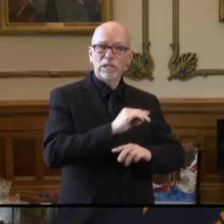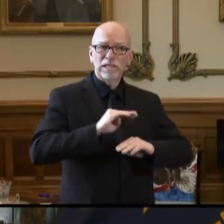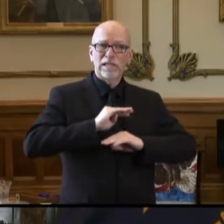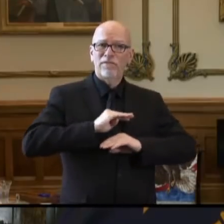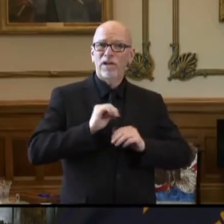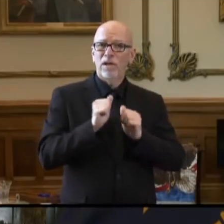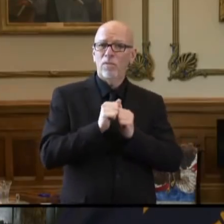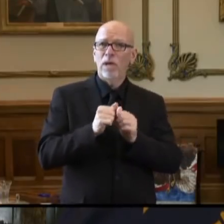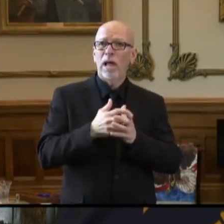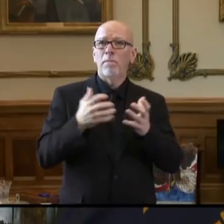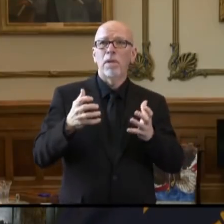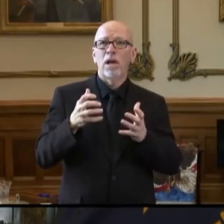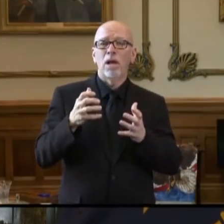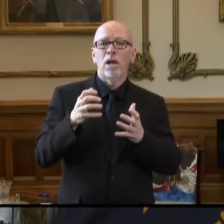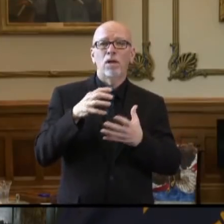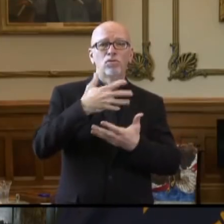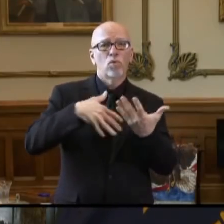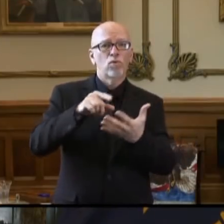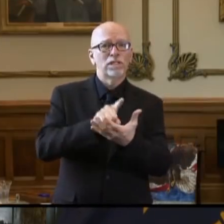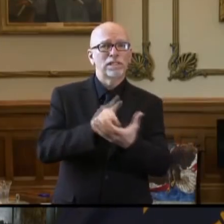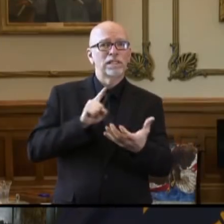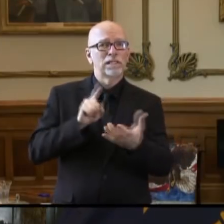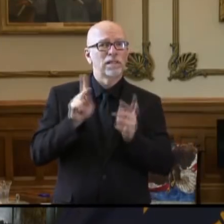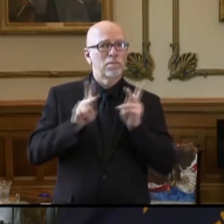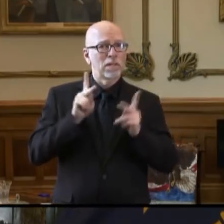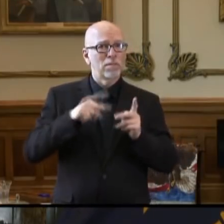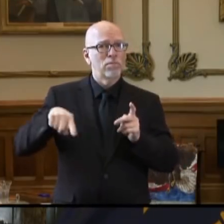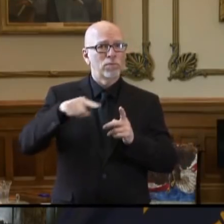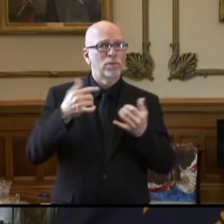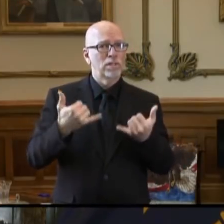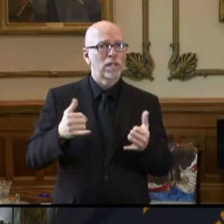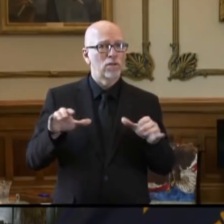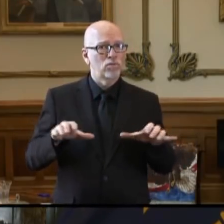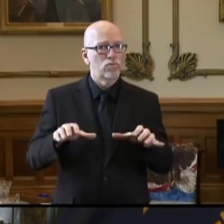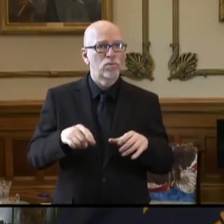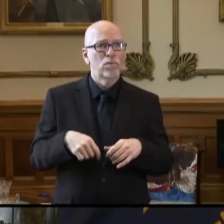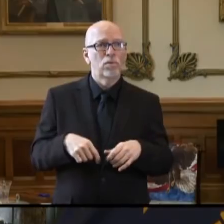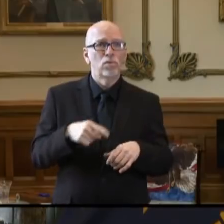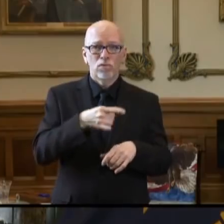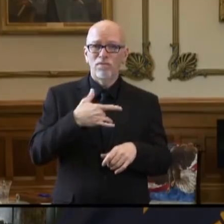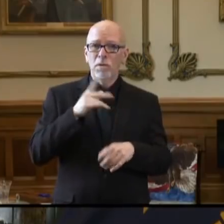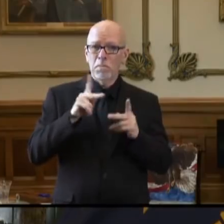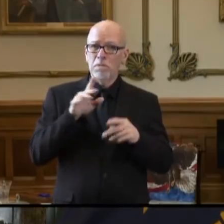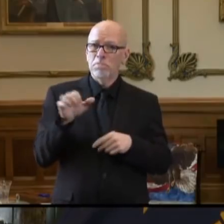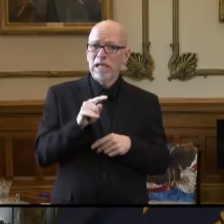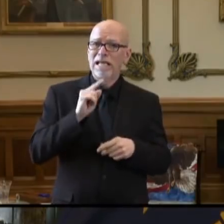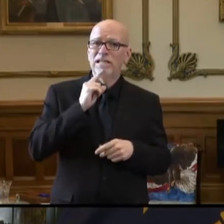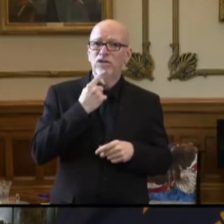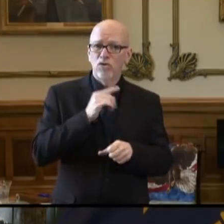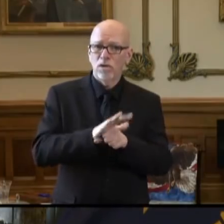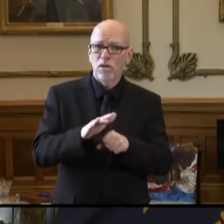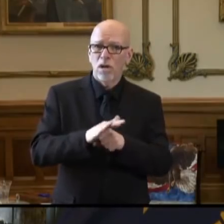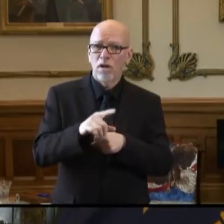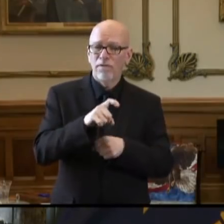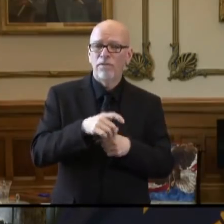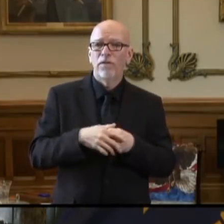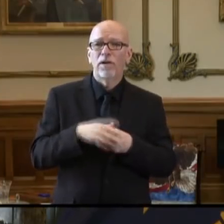TERMS OF WHO INSURES VERSUS BUSINESSES. ARE YOU SATISFIED WITH THE AMOUNT SOCIAL